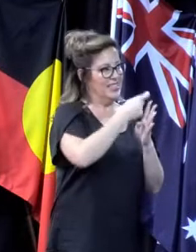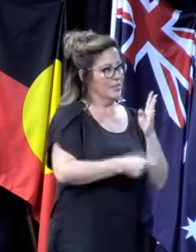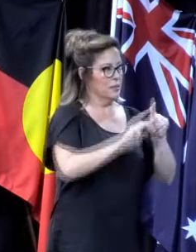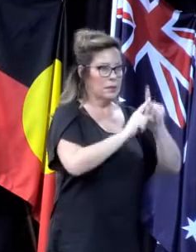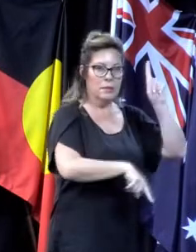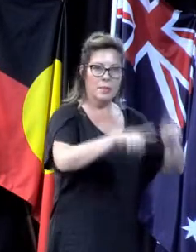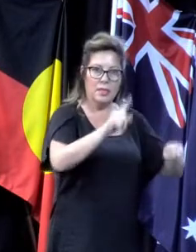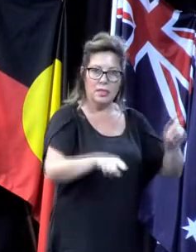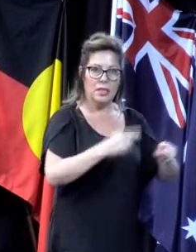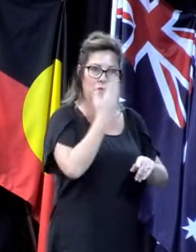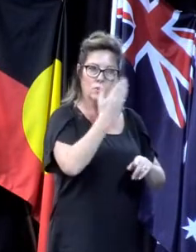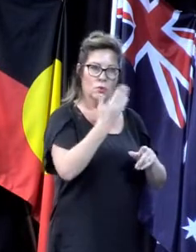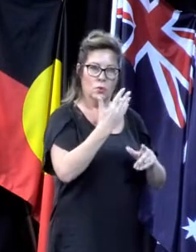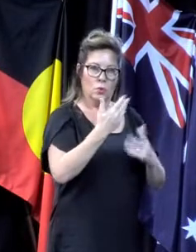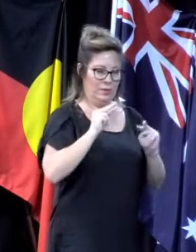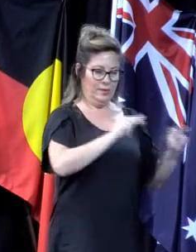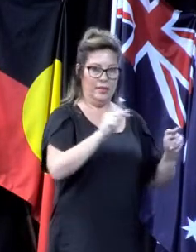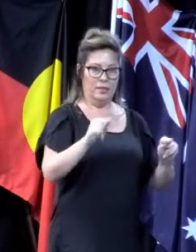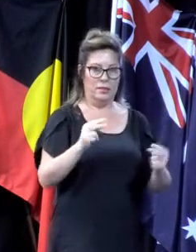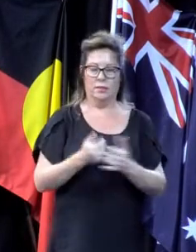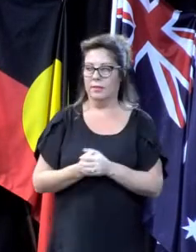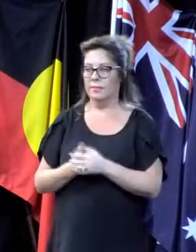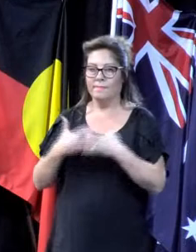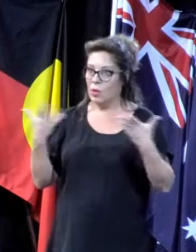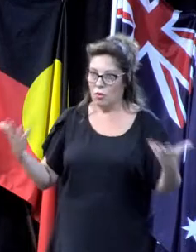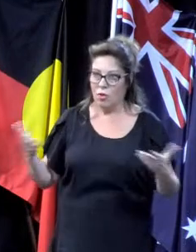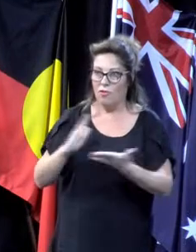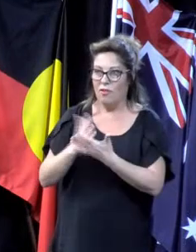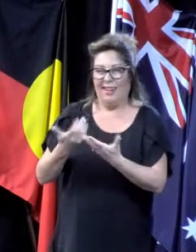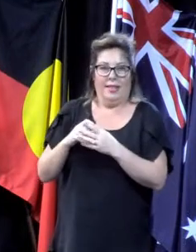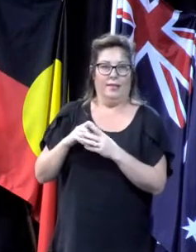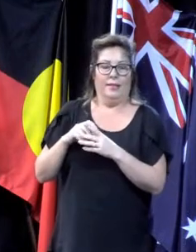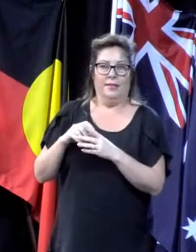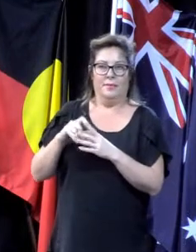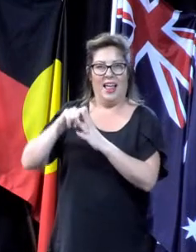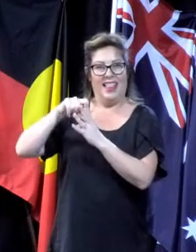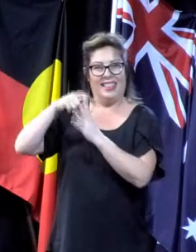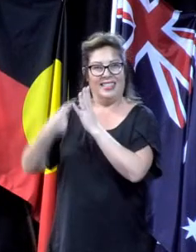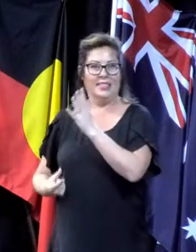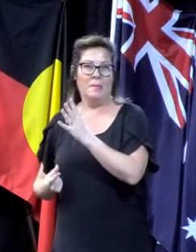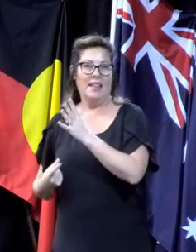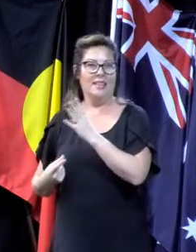The school system encounters the full definition of disability as per the Disability Discrimination Act.